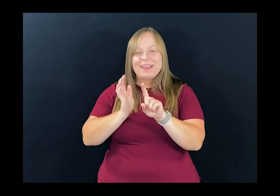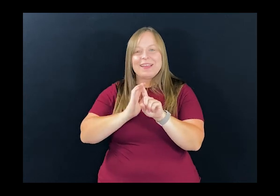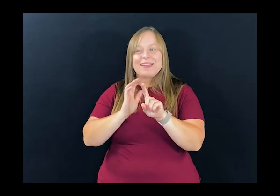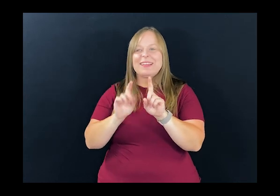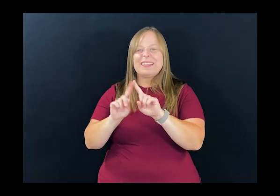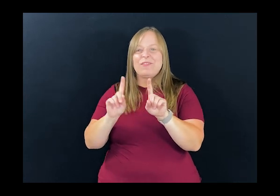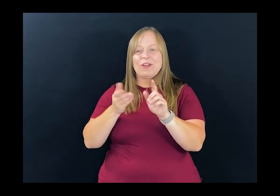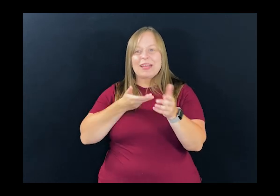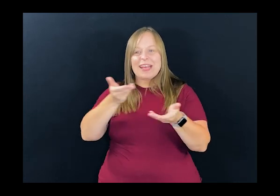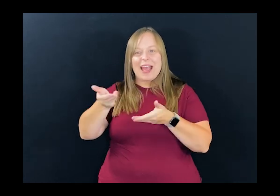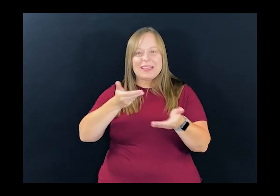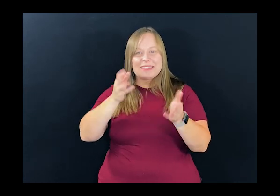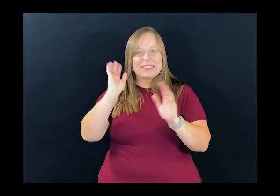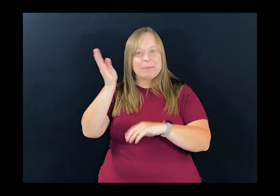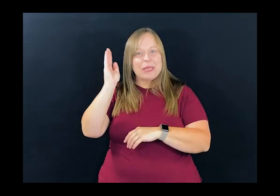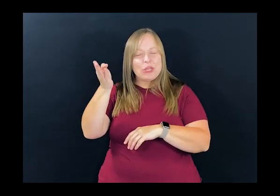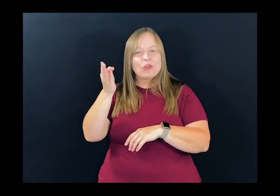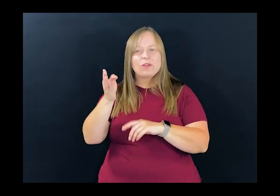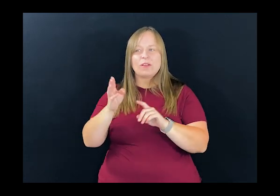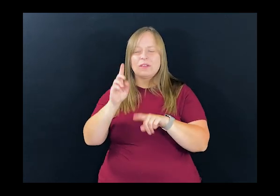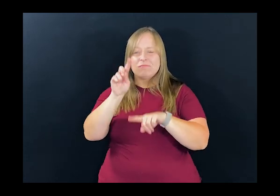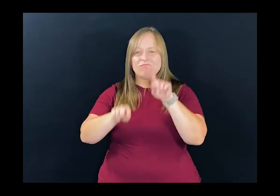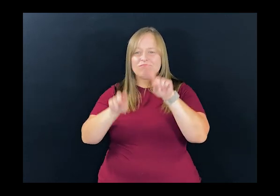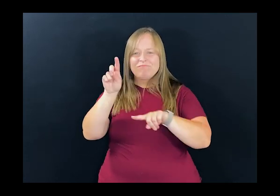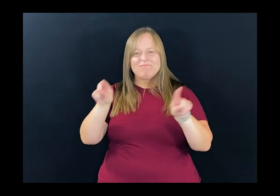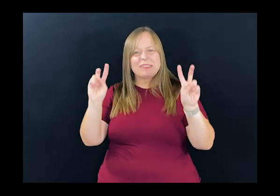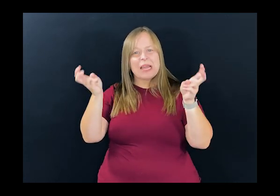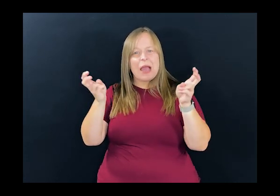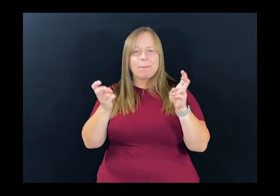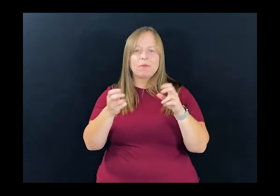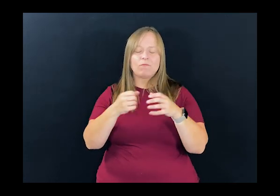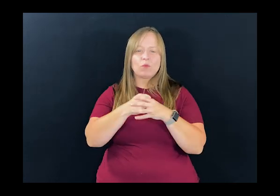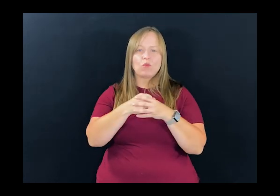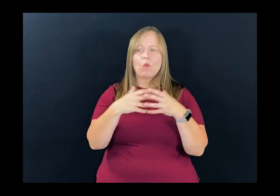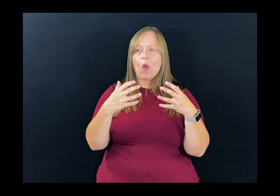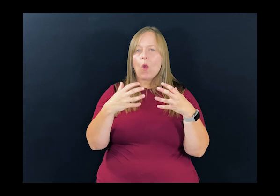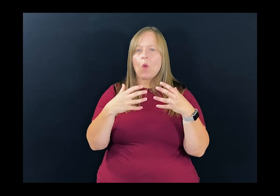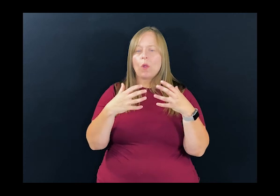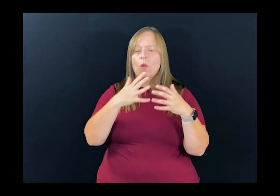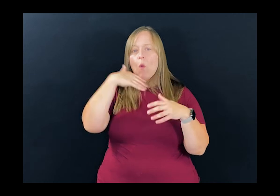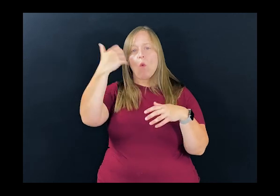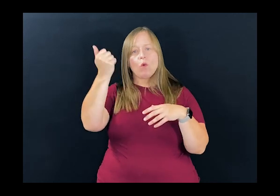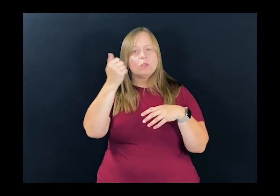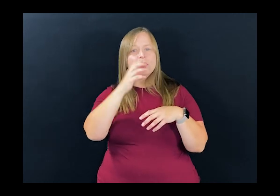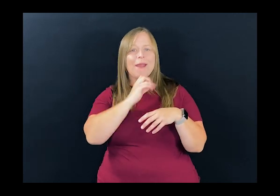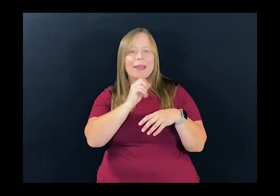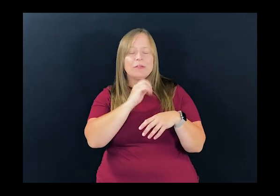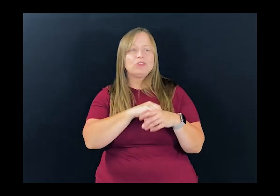We have different guest speakers from, ranging from topics to growing older or aging